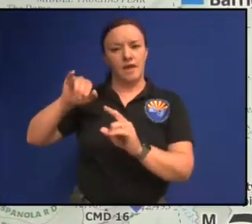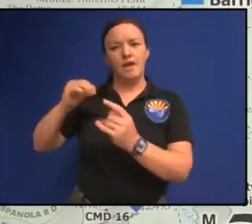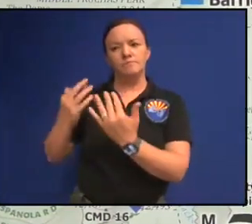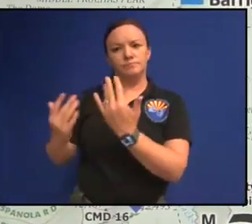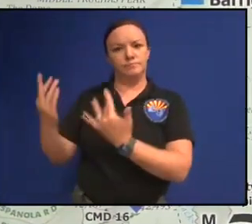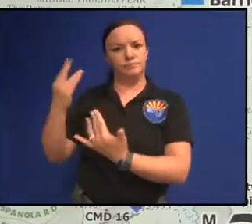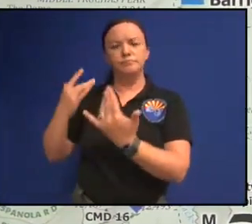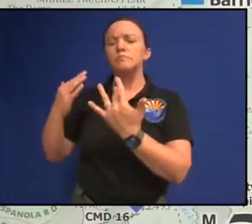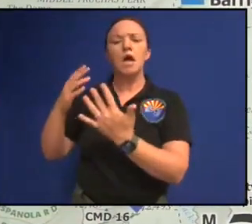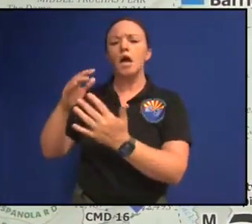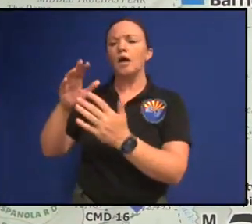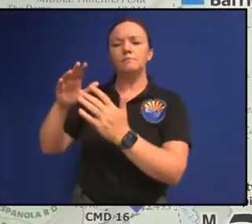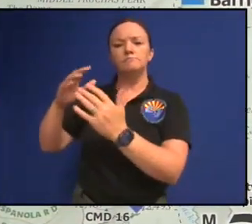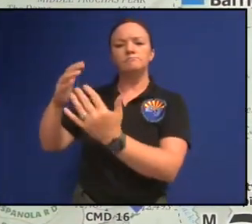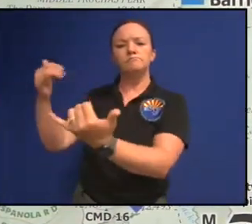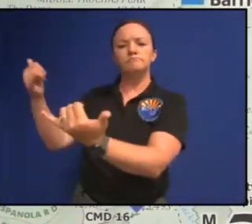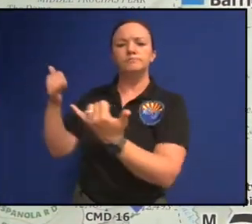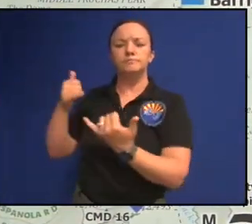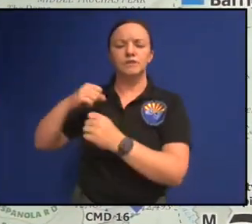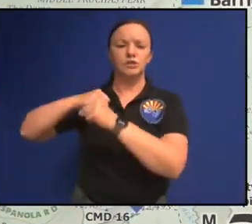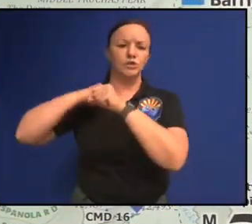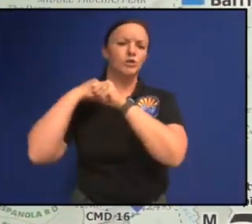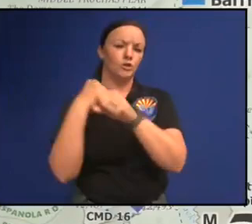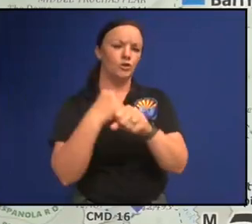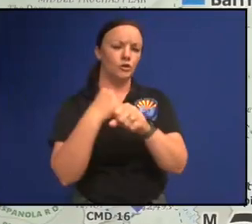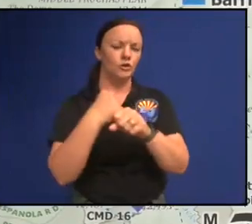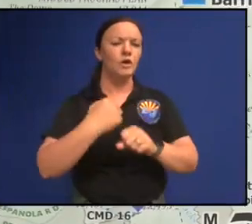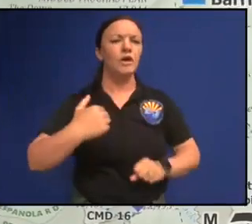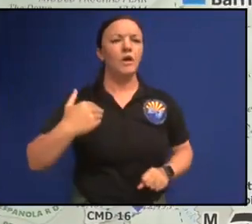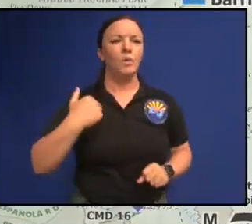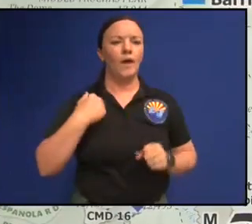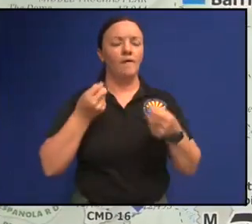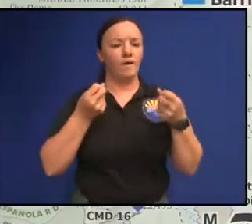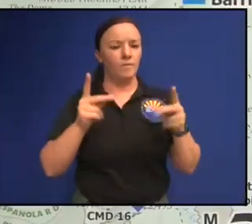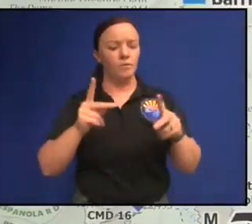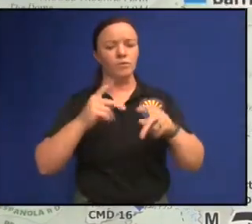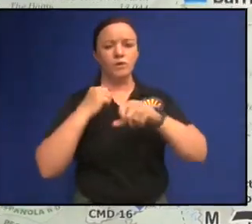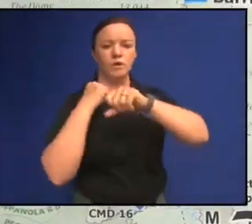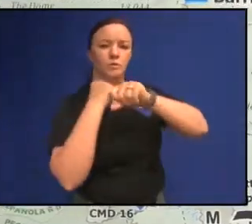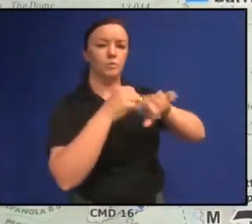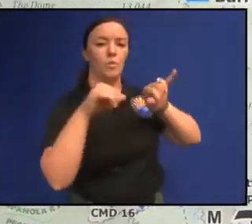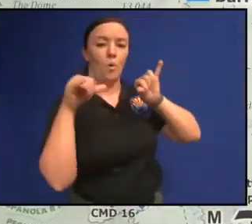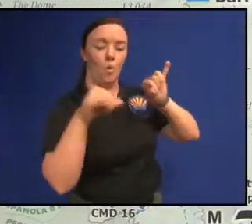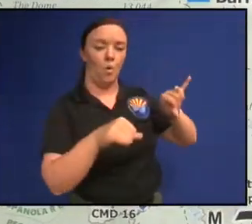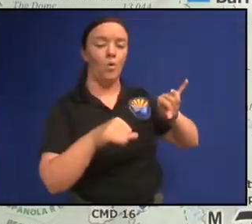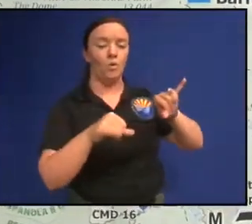HOLDING POINT TO KEEP ANYTHING FROM KIND OF SQUIRTING AROUND AND COMING TO THE NORTH AGAIN. WITH ALL THAT GOOD WORK, WITH THIS BEING A LITTLE LESS